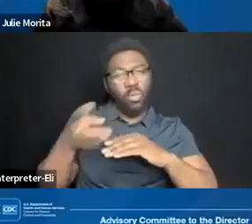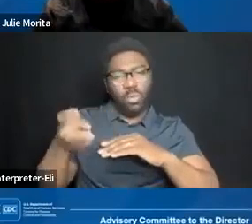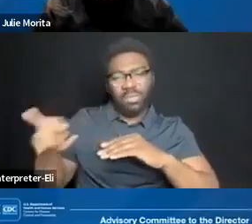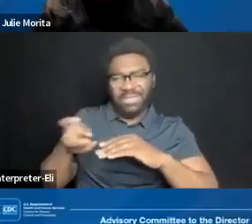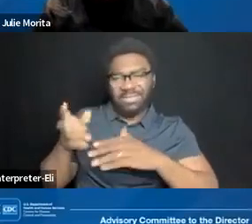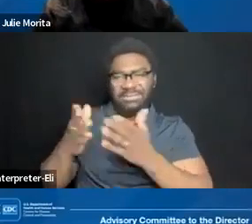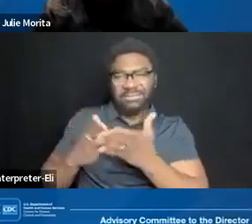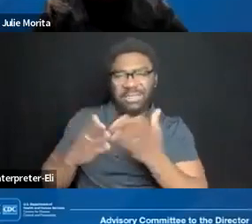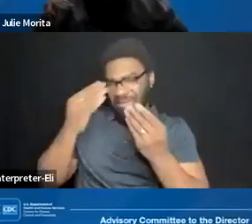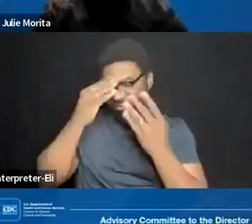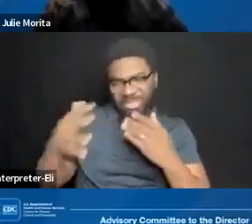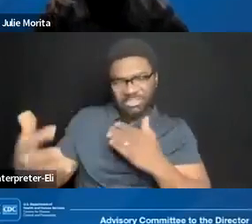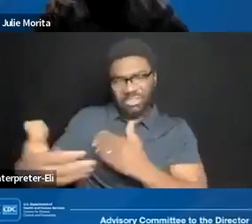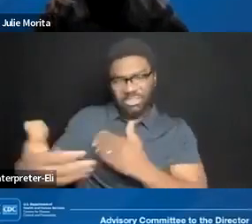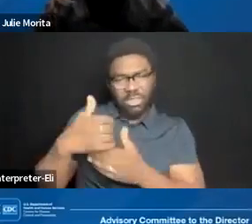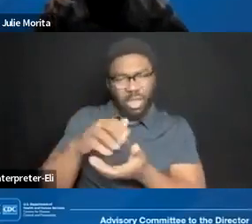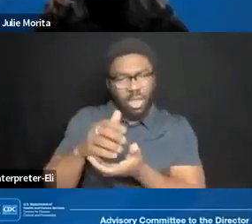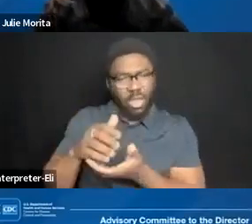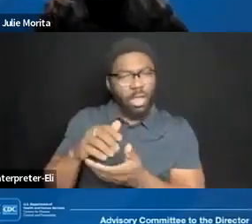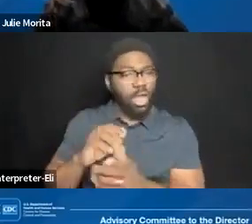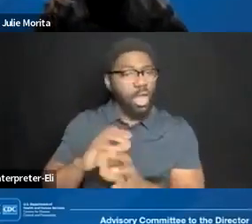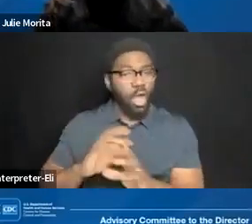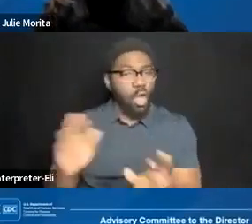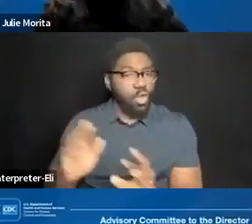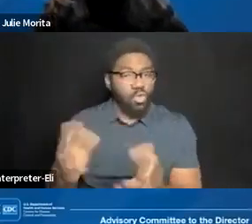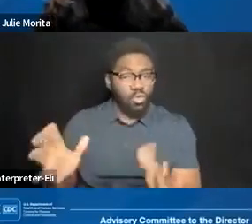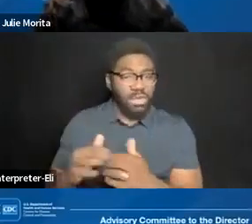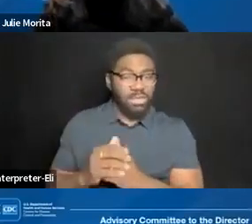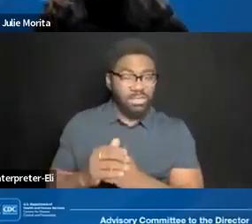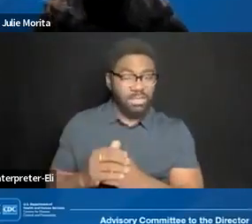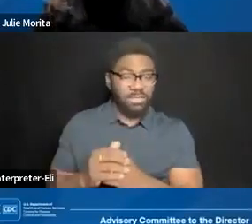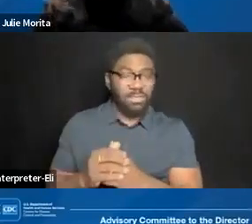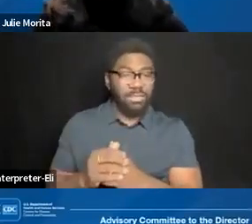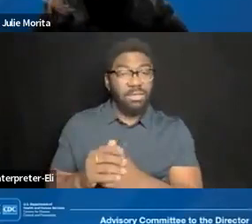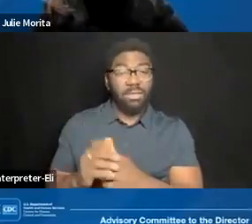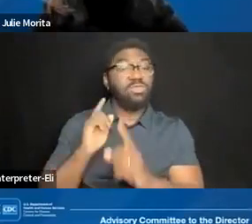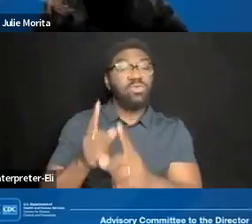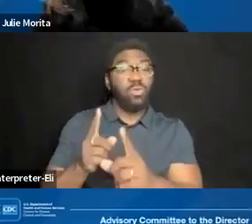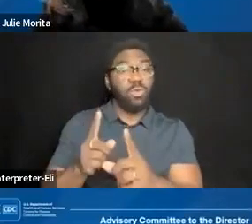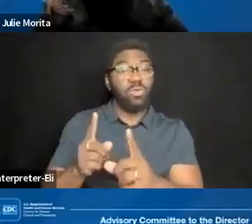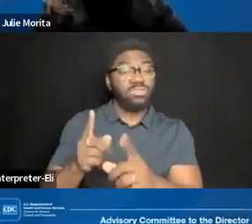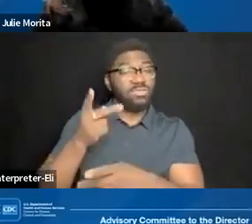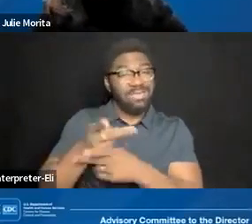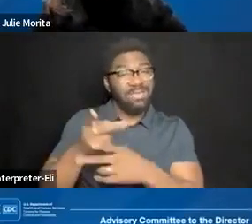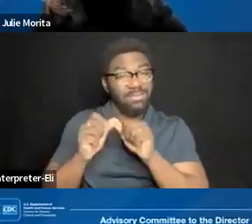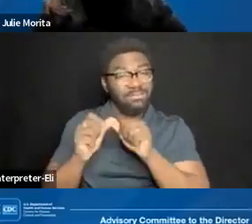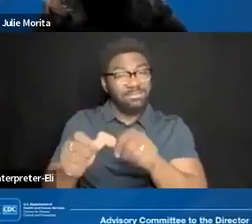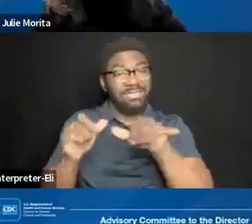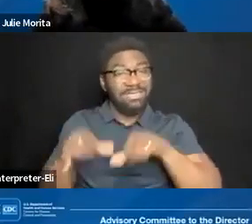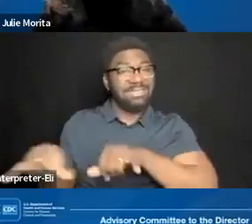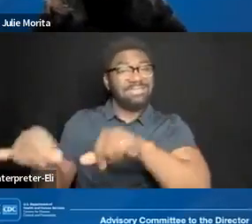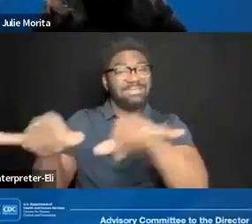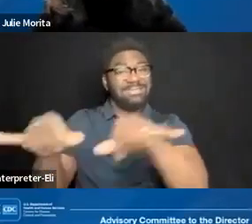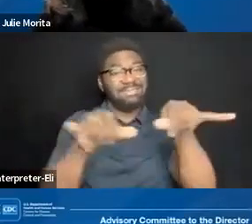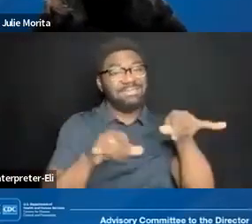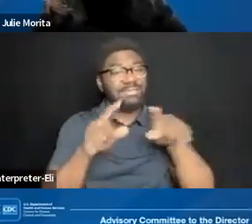that has been identified to be consistent across different diseases. So you know, they're starting race